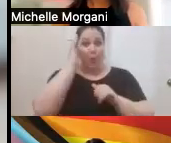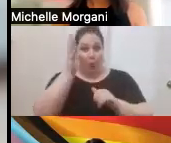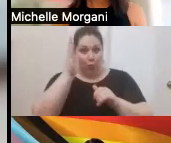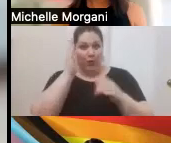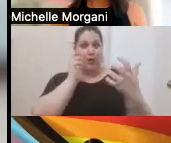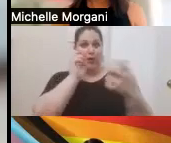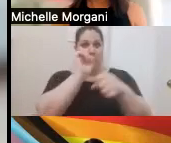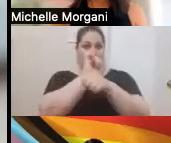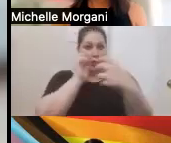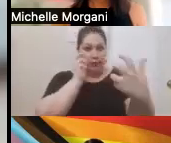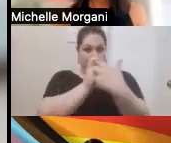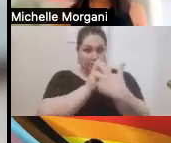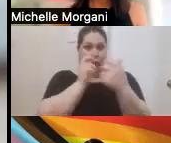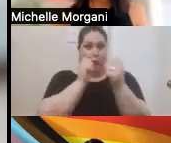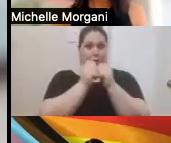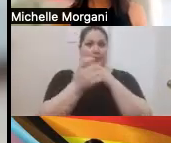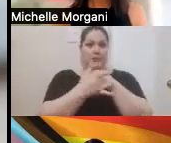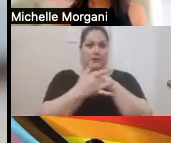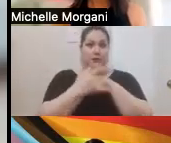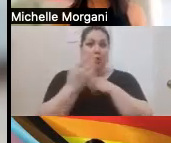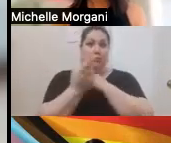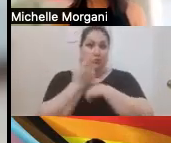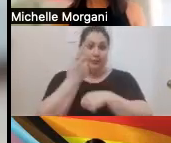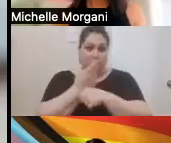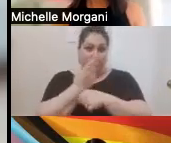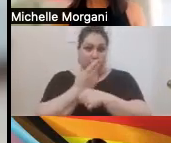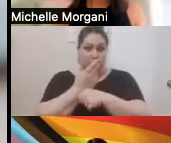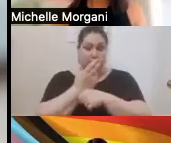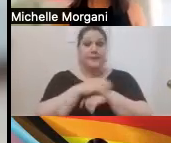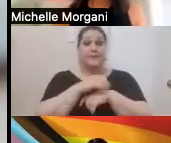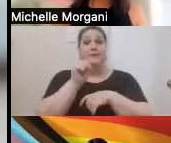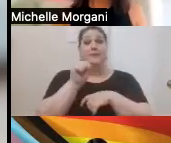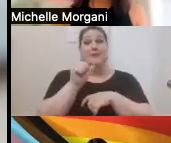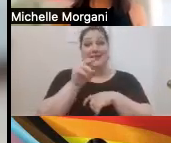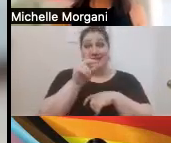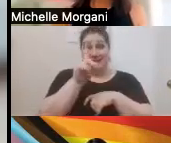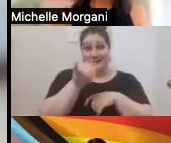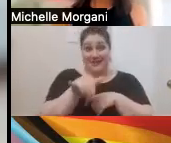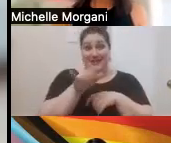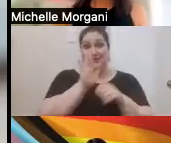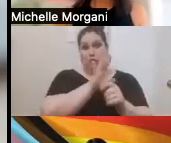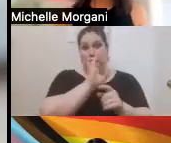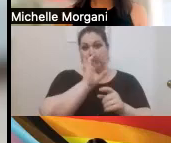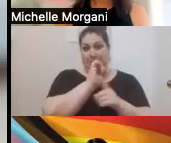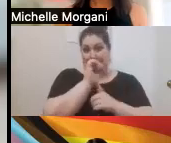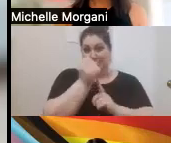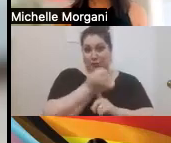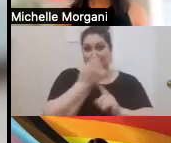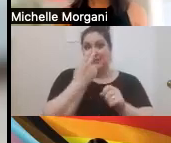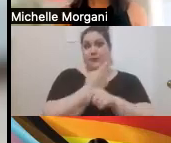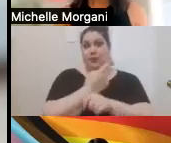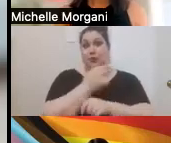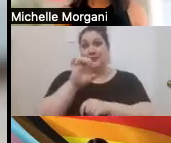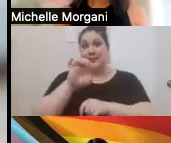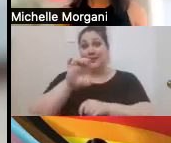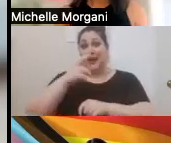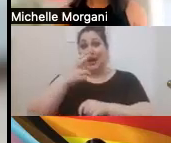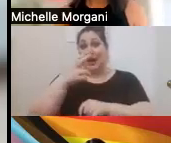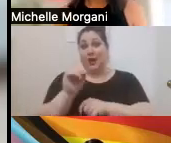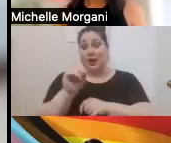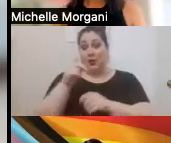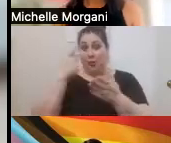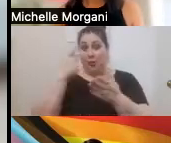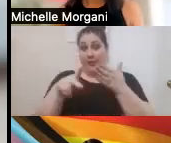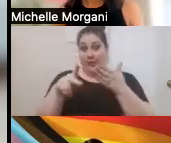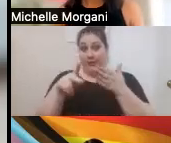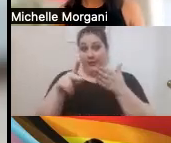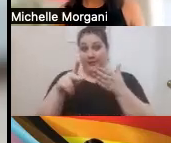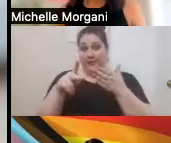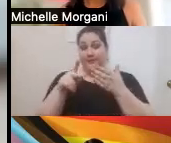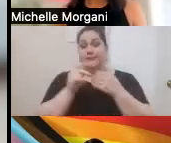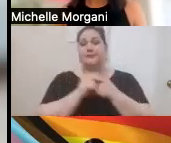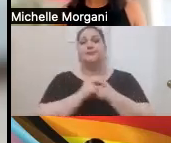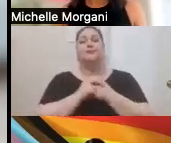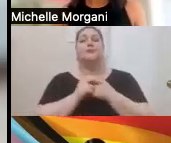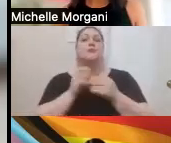Now, in Sandy's case, where we're using the echo pen, the student might actually take